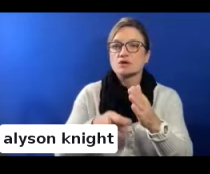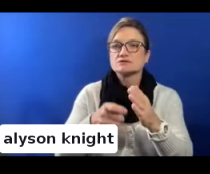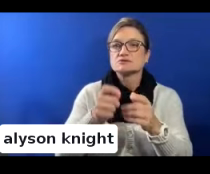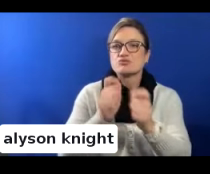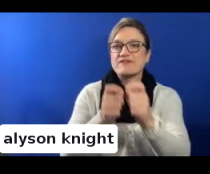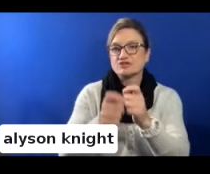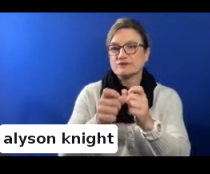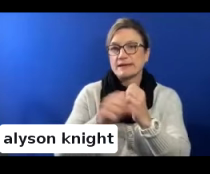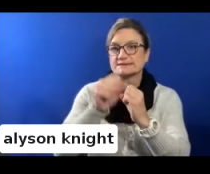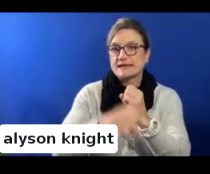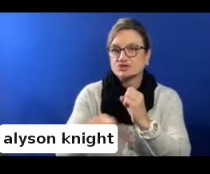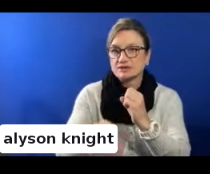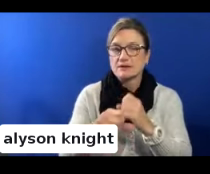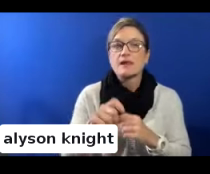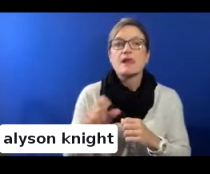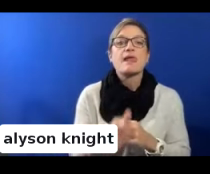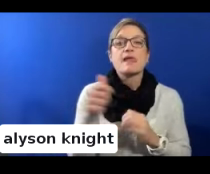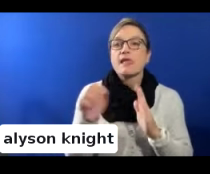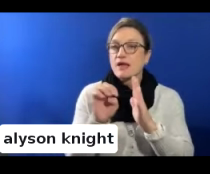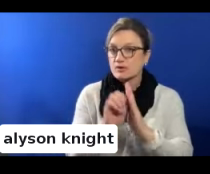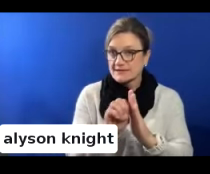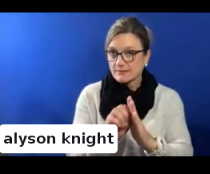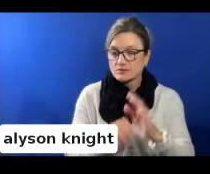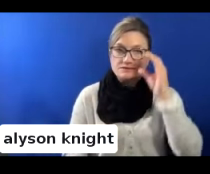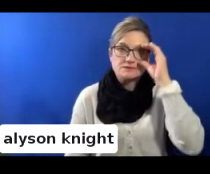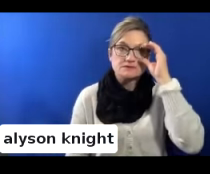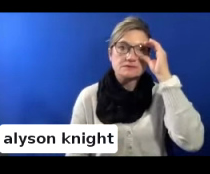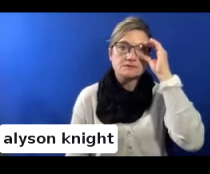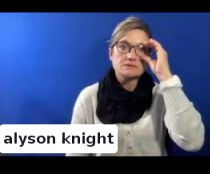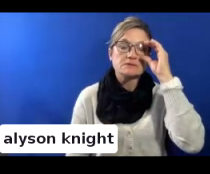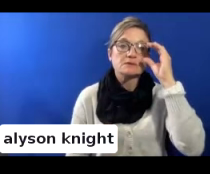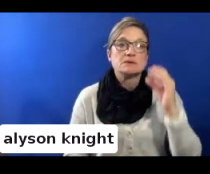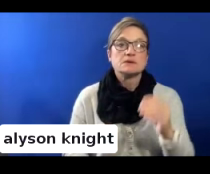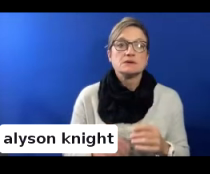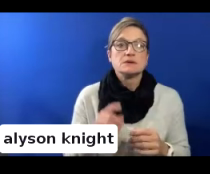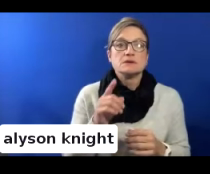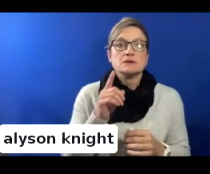Let's look at some of the examples of reallocating some budgets.